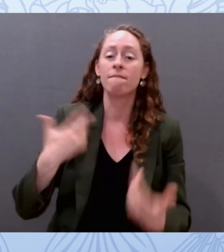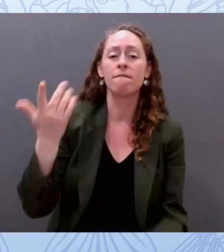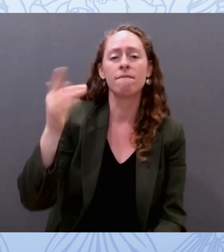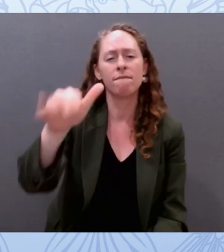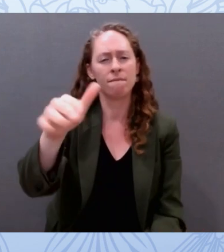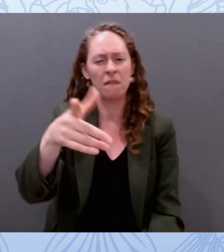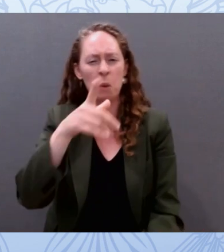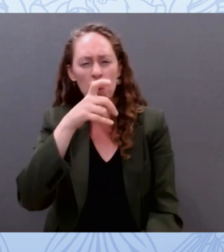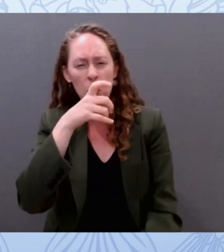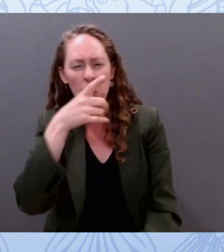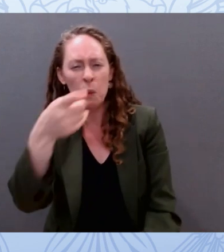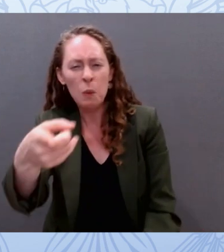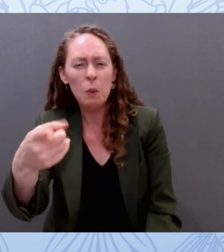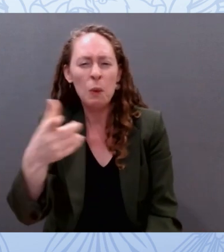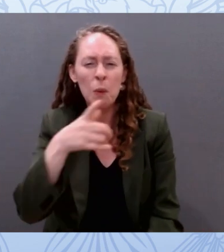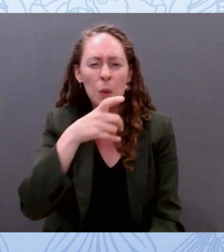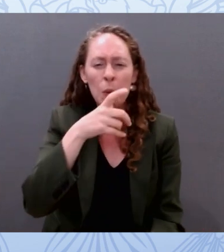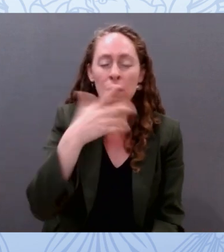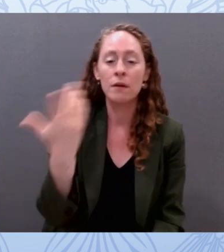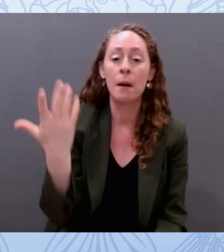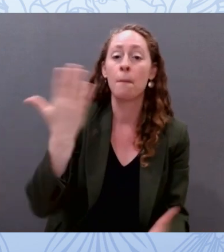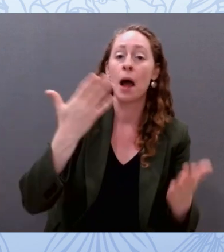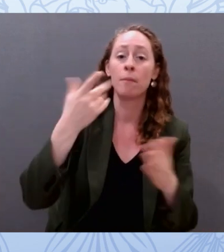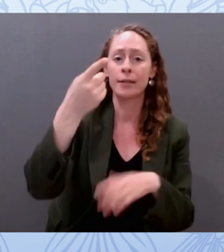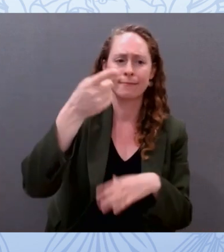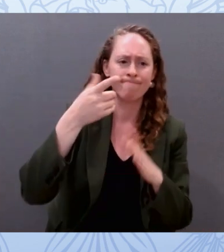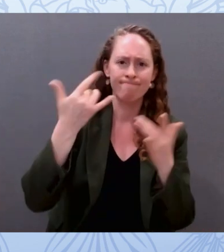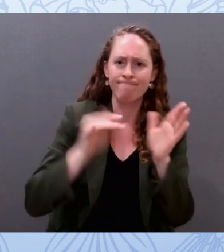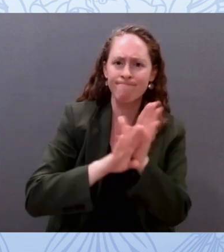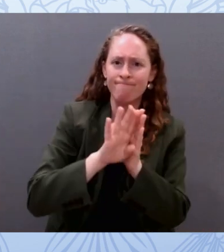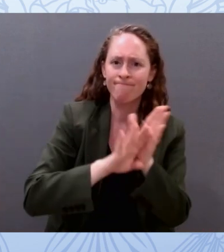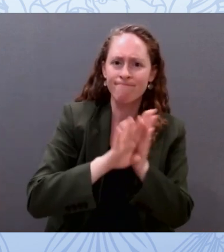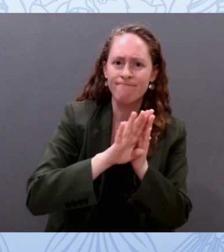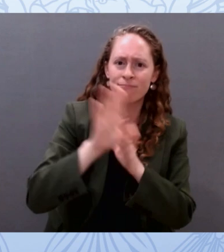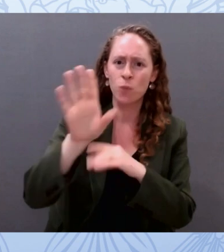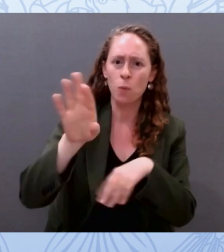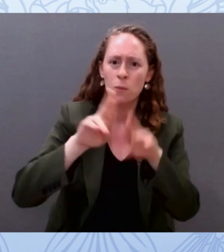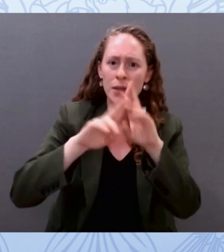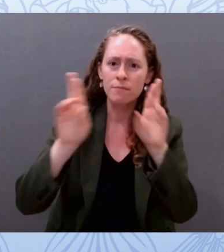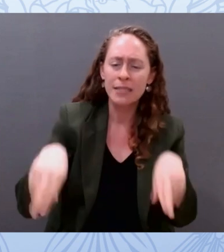including LACC in neat bulleted lines.